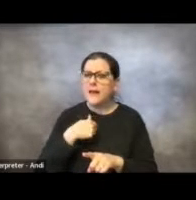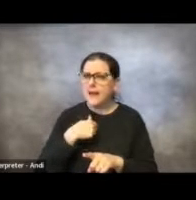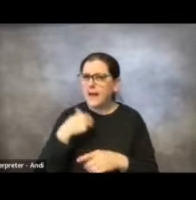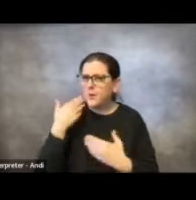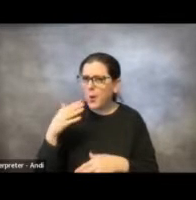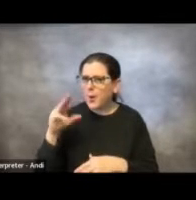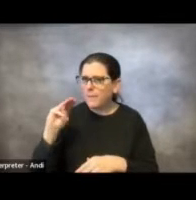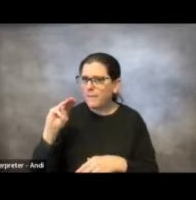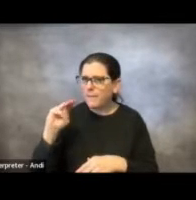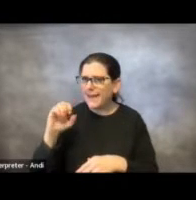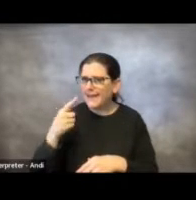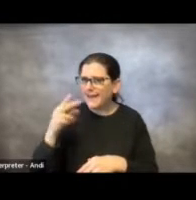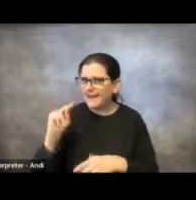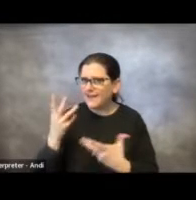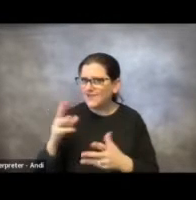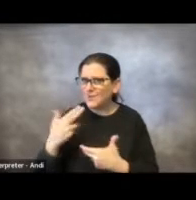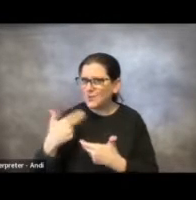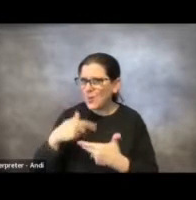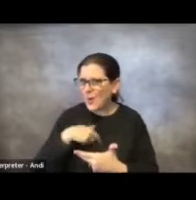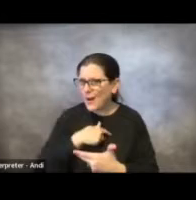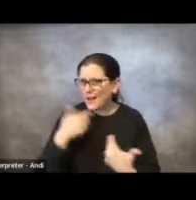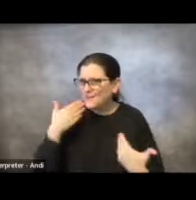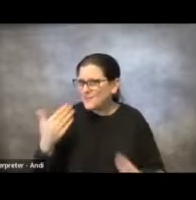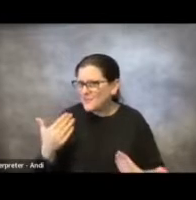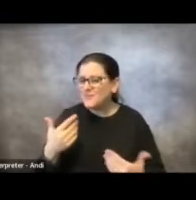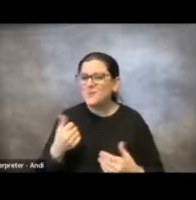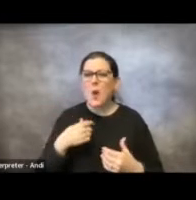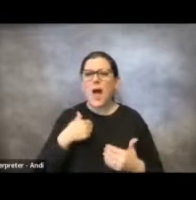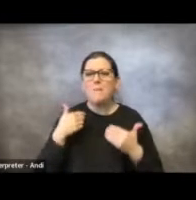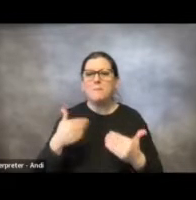has joined us yet. So I will introduce Megan and the chance